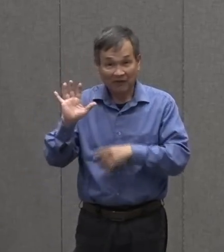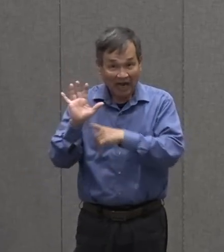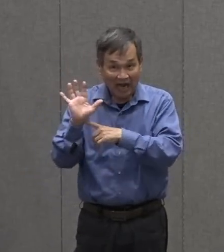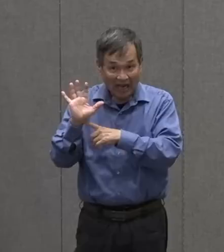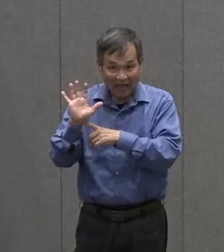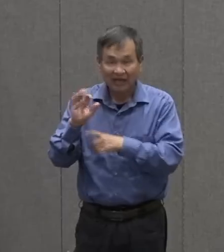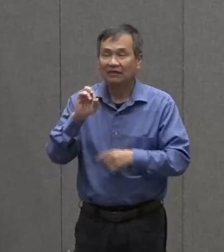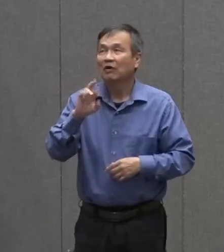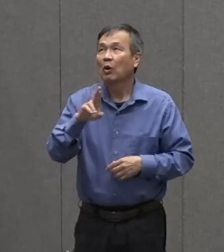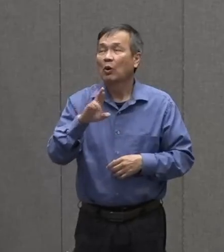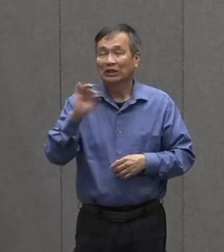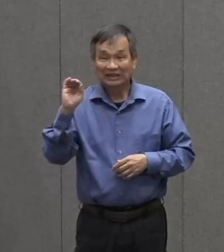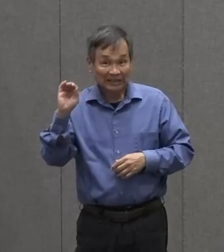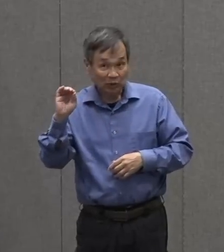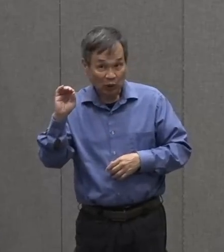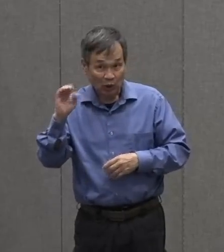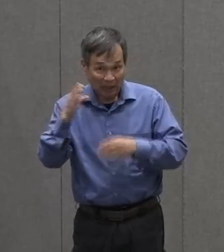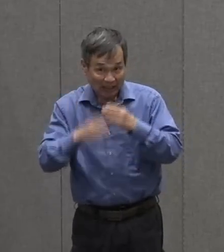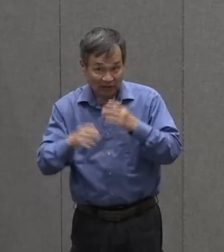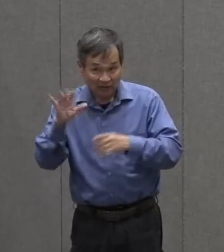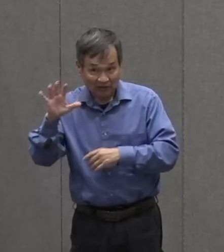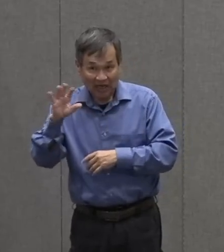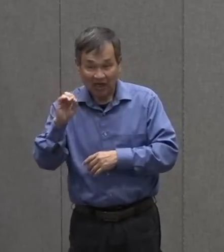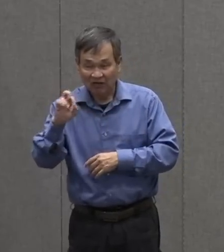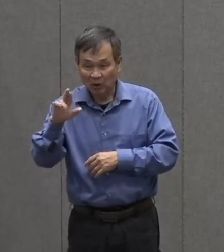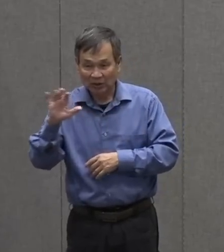or zero, the five was a factor.